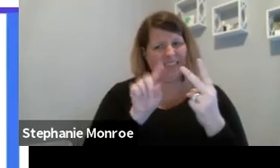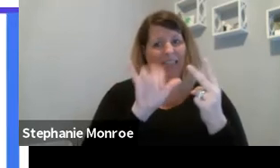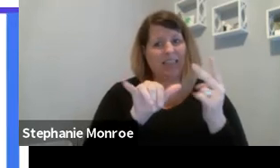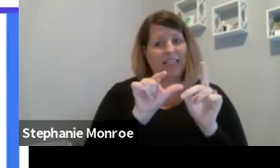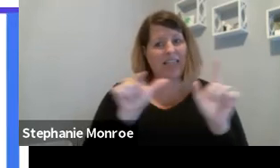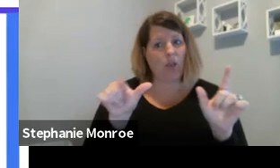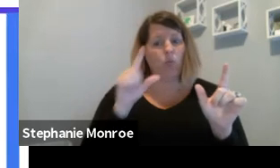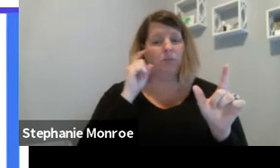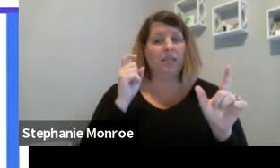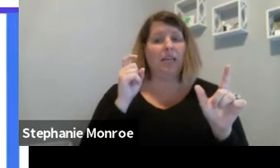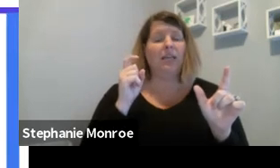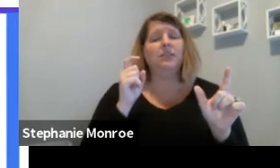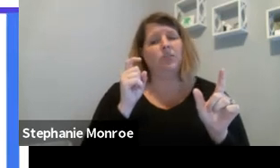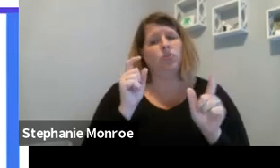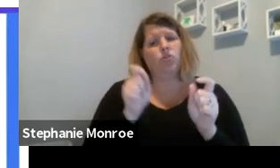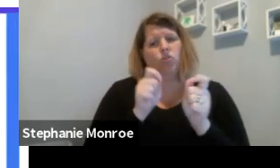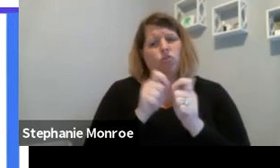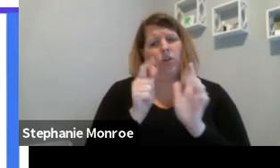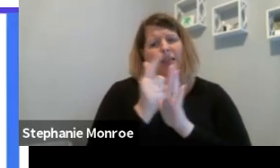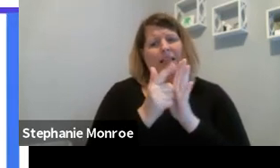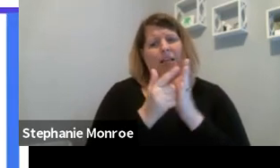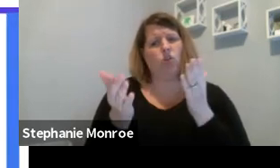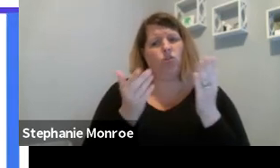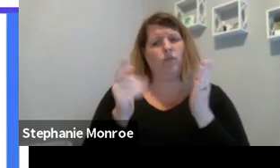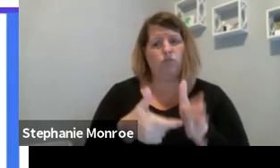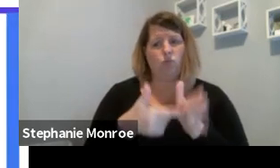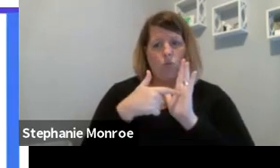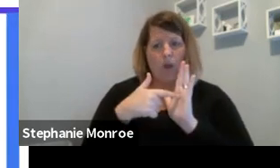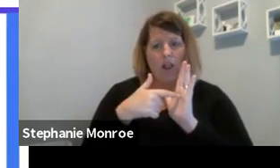because certain legal services require certain words